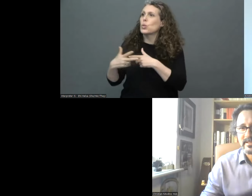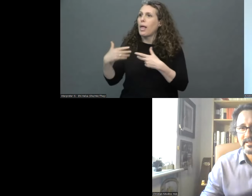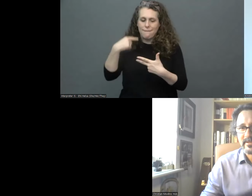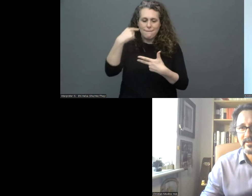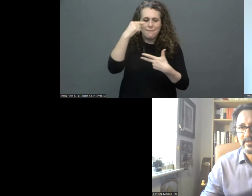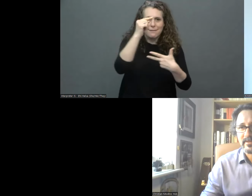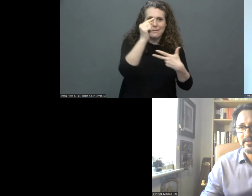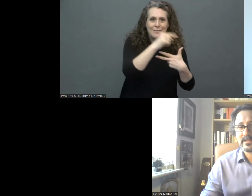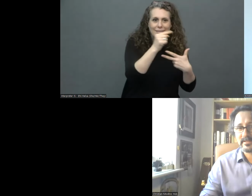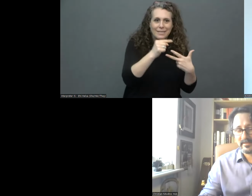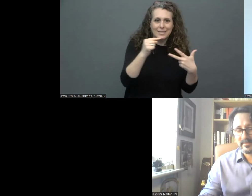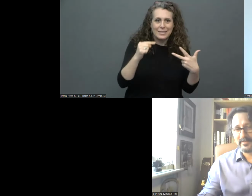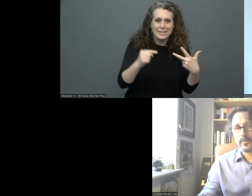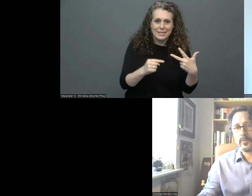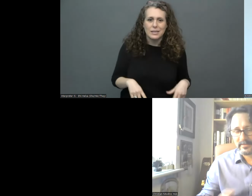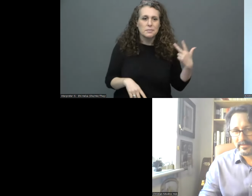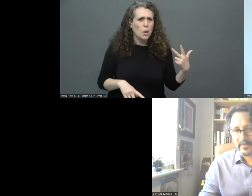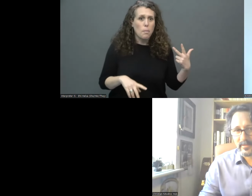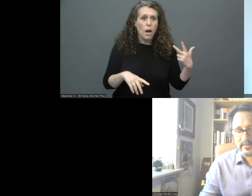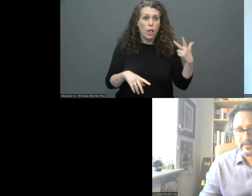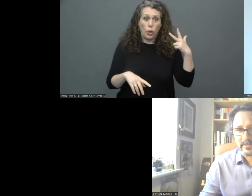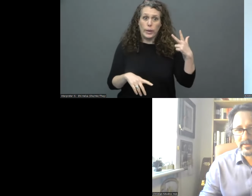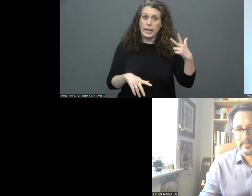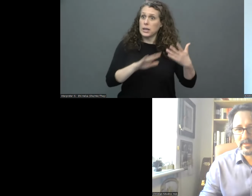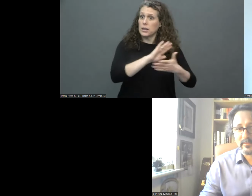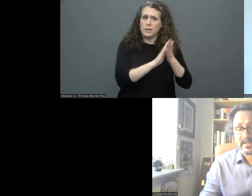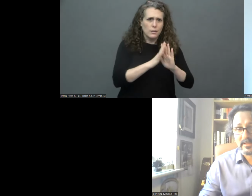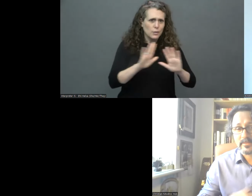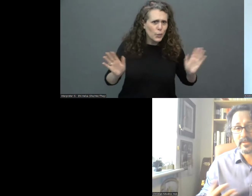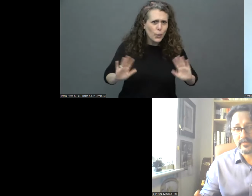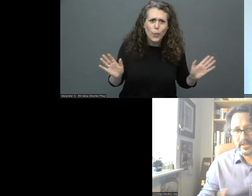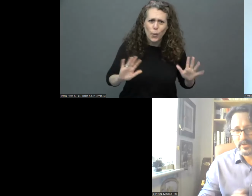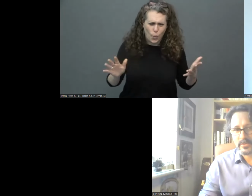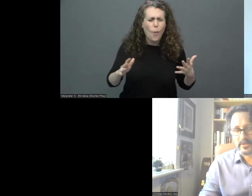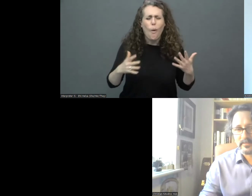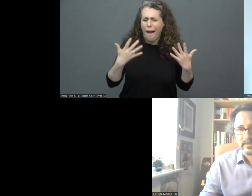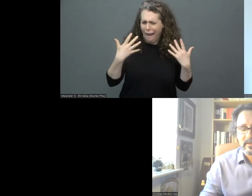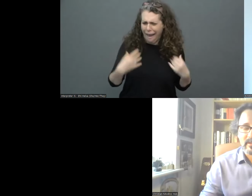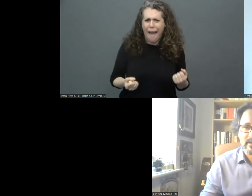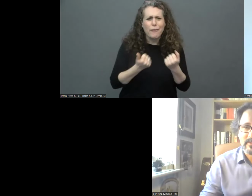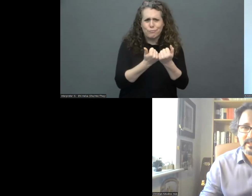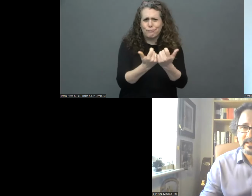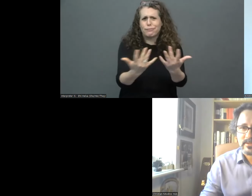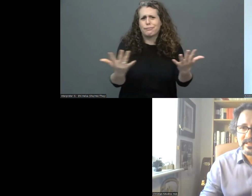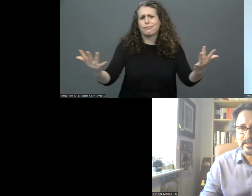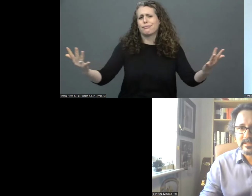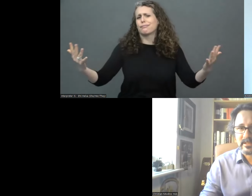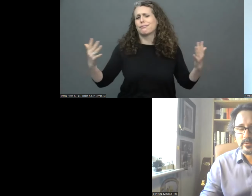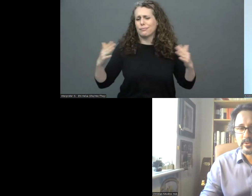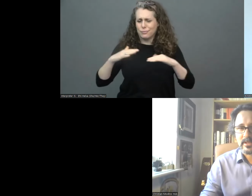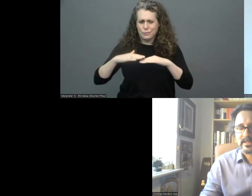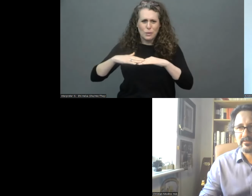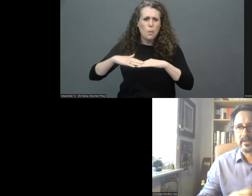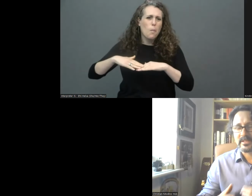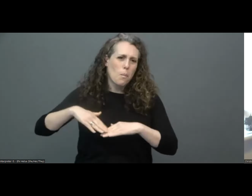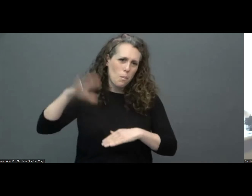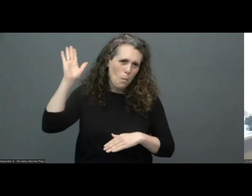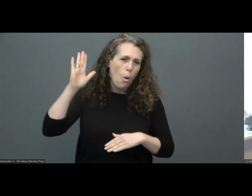is a whole plethora of materials of literature related to disability inclusive. It is difficult